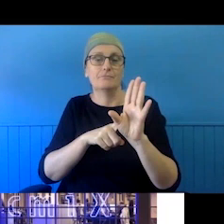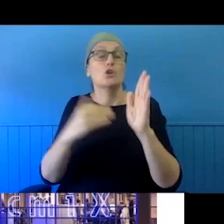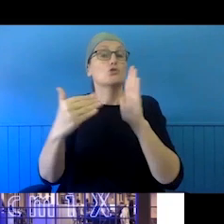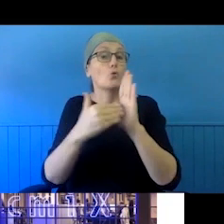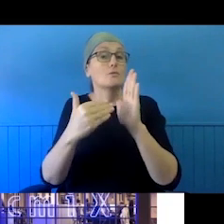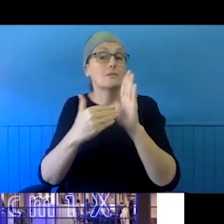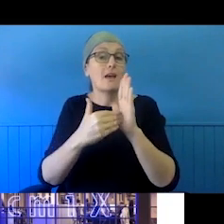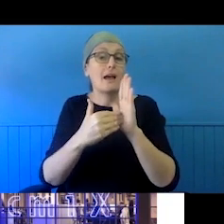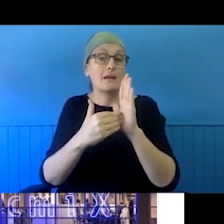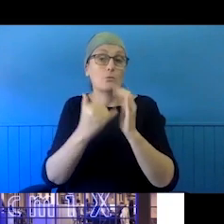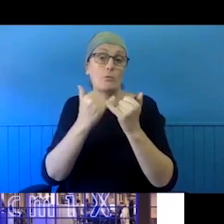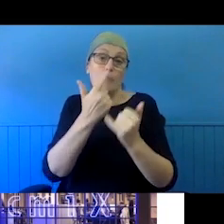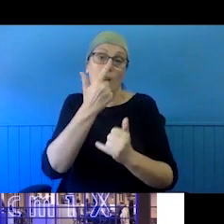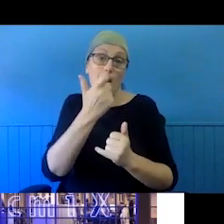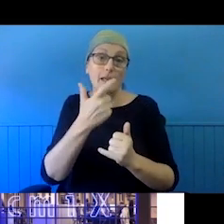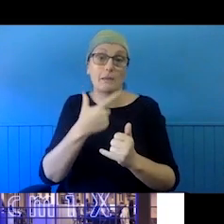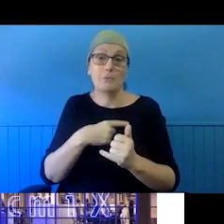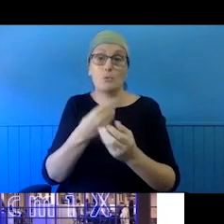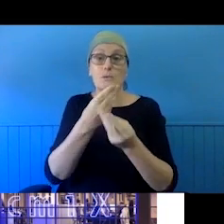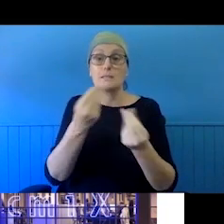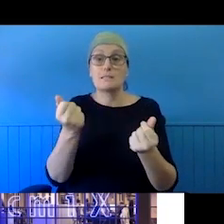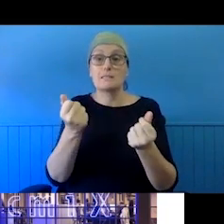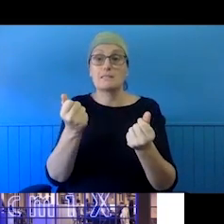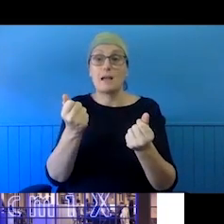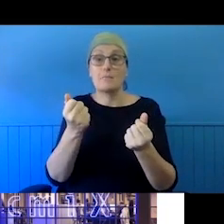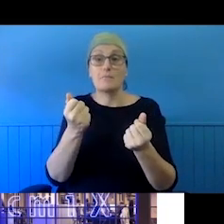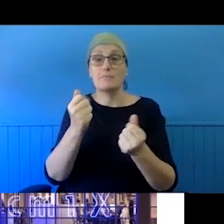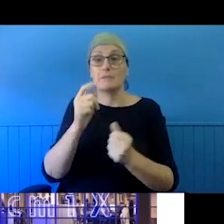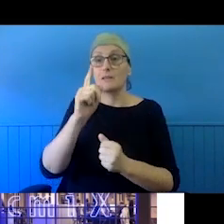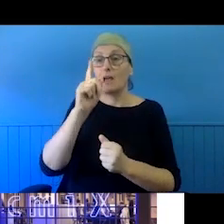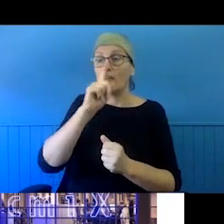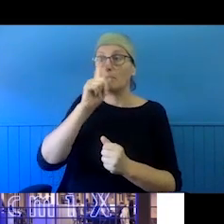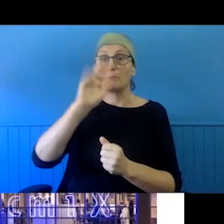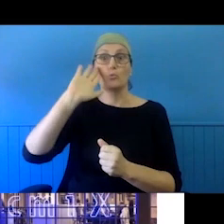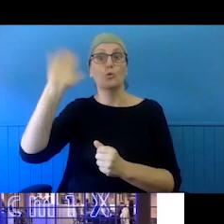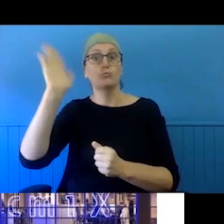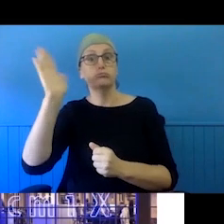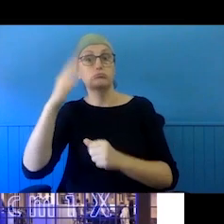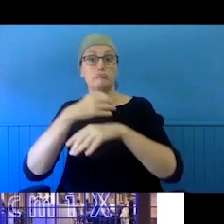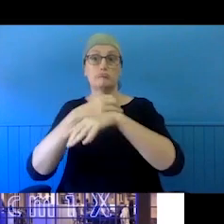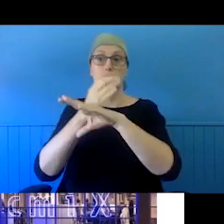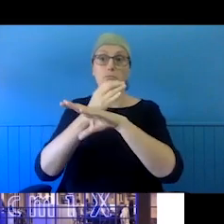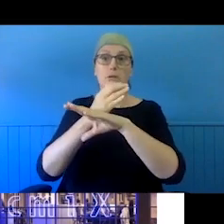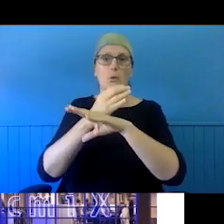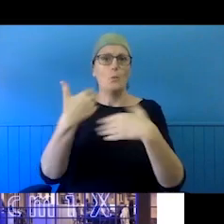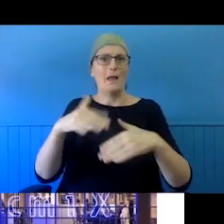the speakers included incredible digital luminaries like the chief creative officer at Facebook, people from Twitter, LinkedIn, Google, as